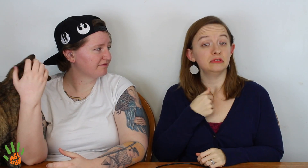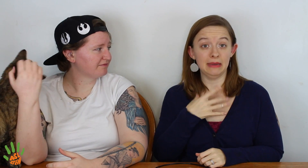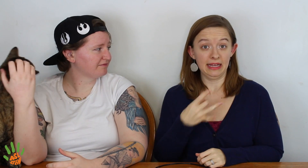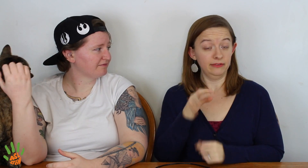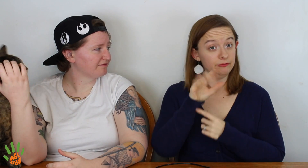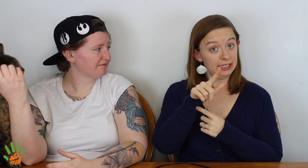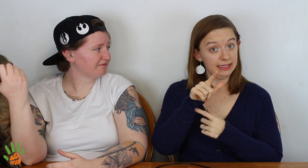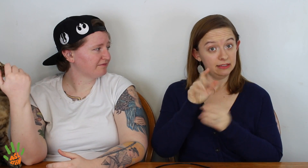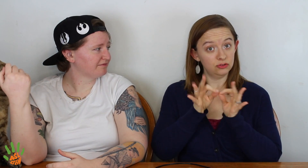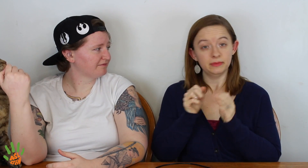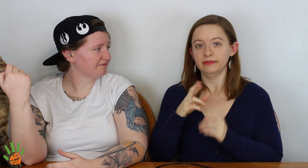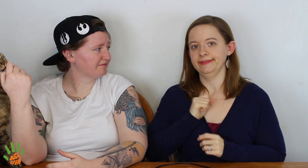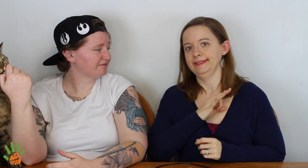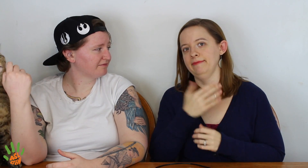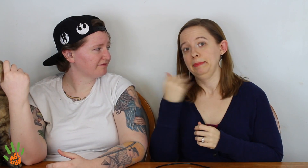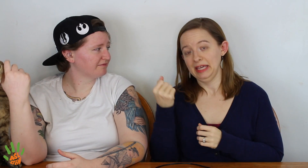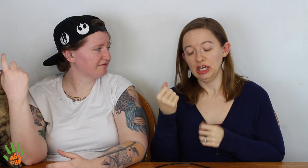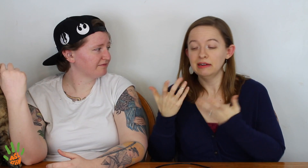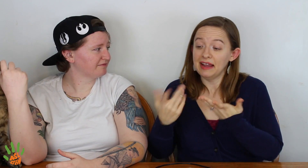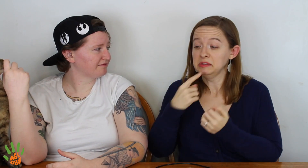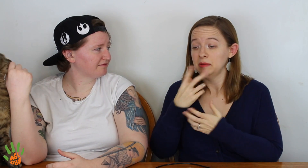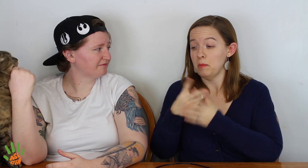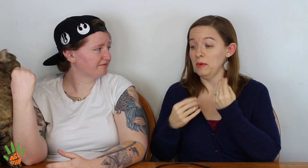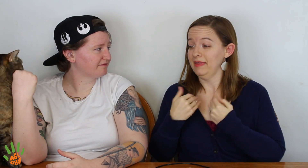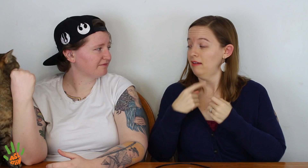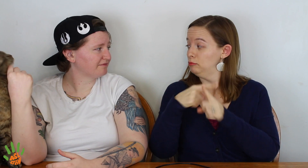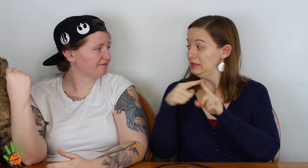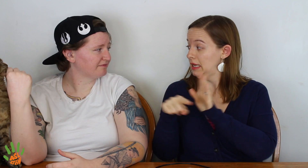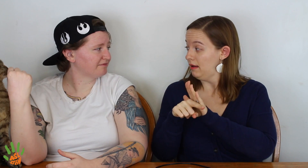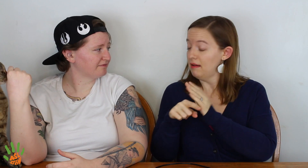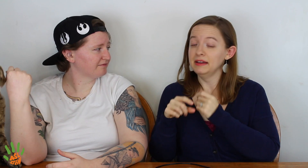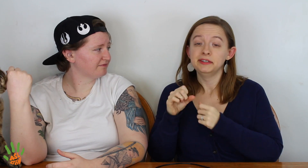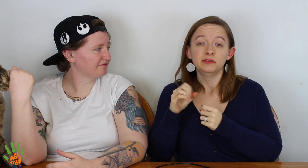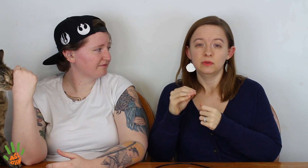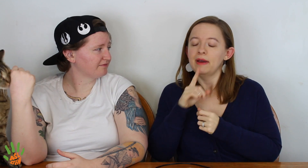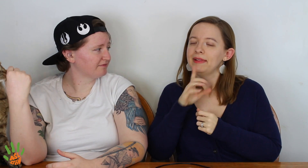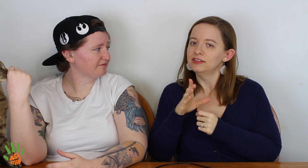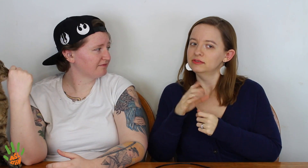They're curious if I like freelance or staff interpreting better. I would say both have pros and cons.